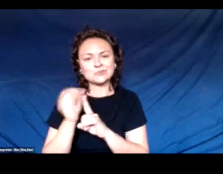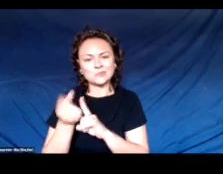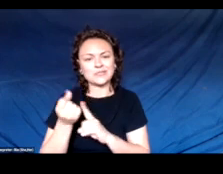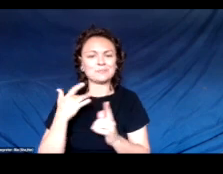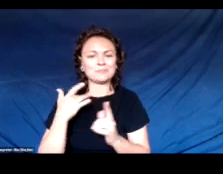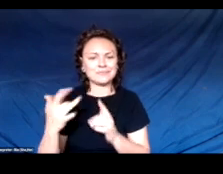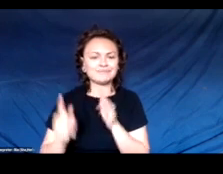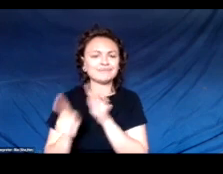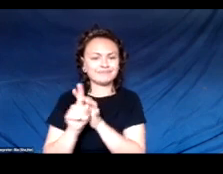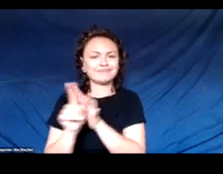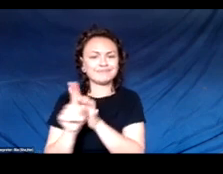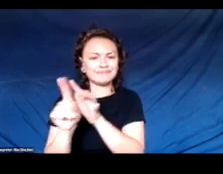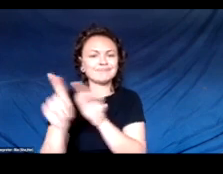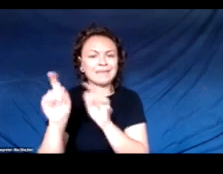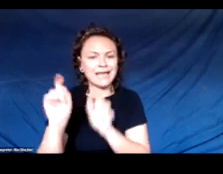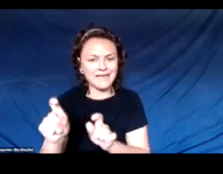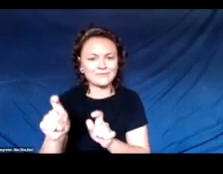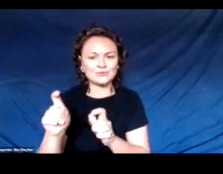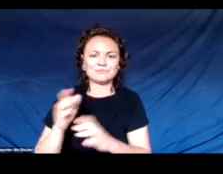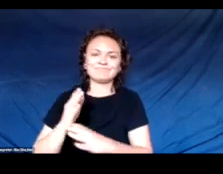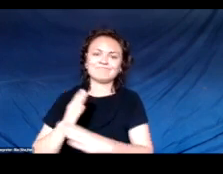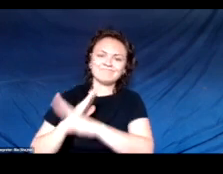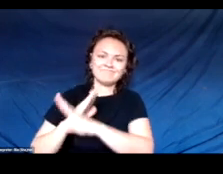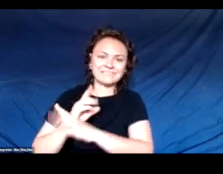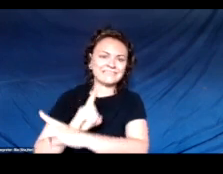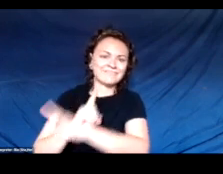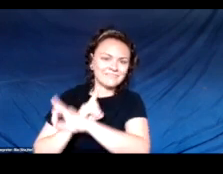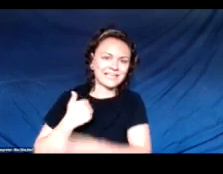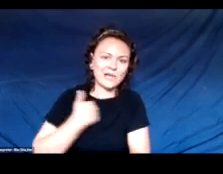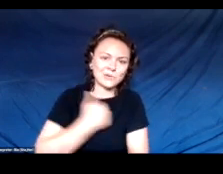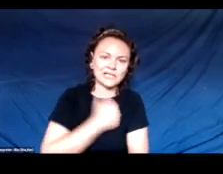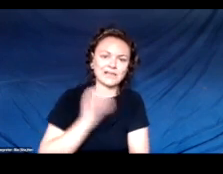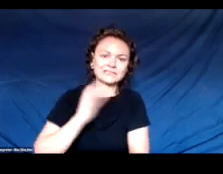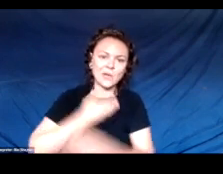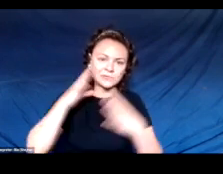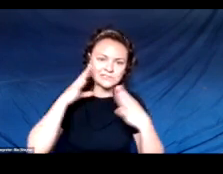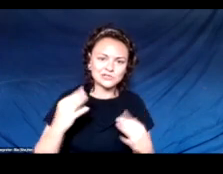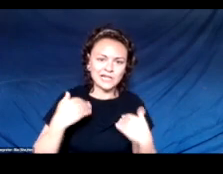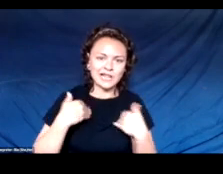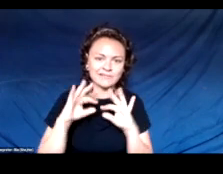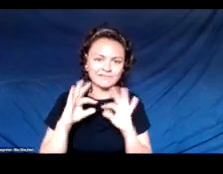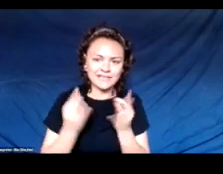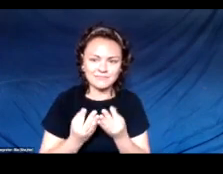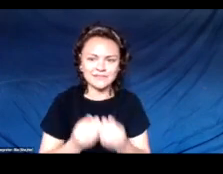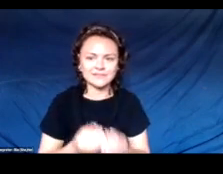Yeah, I like what our therapists have to say.